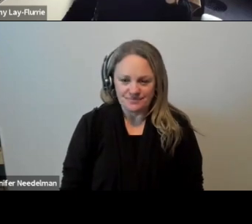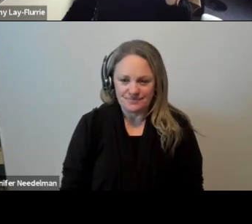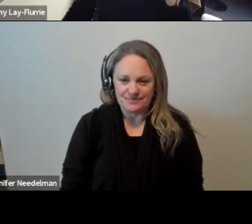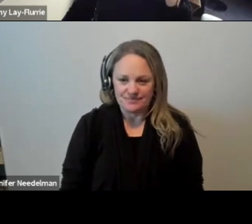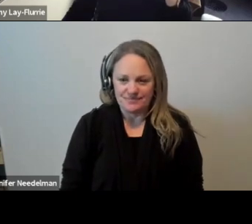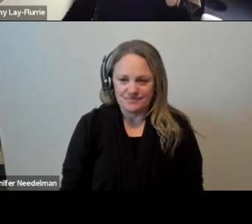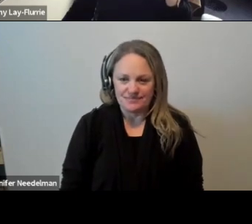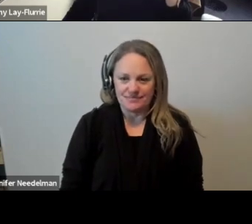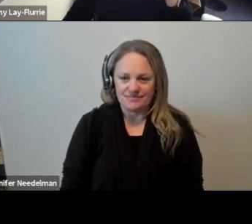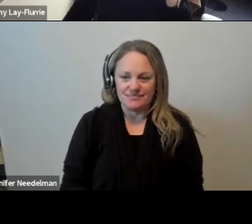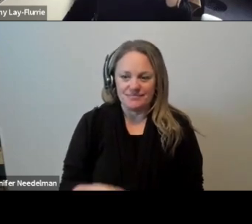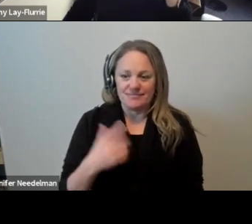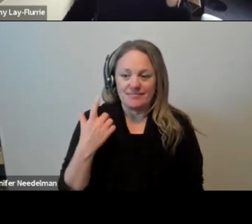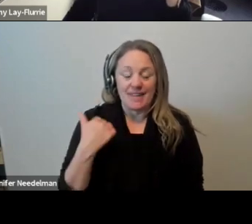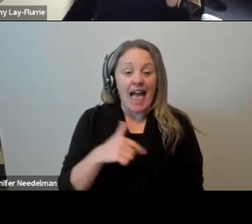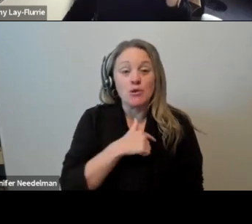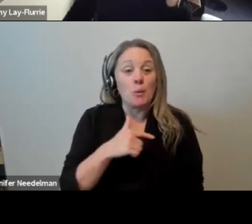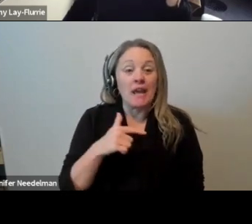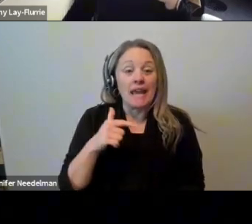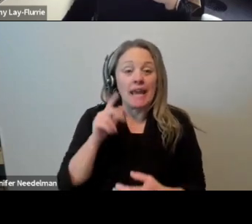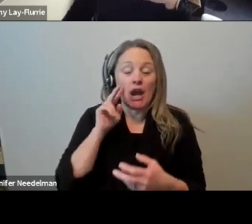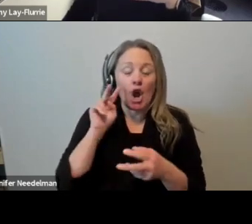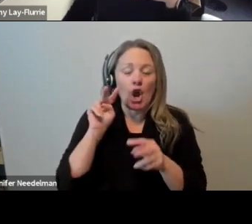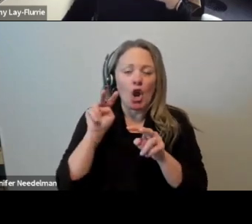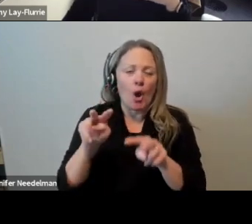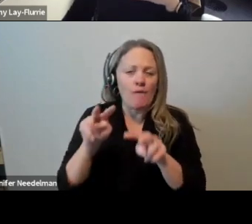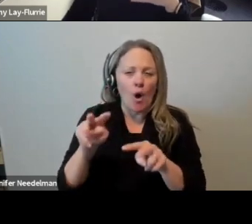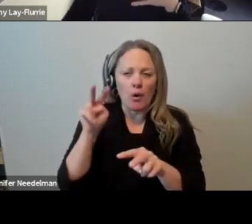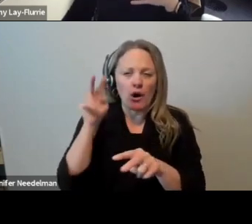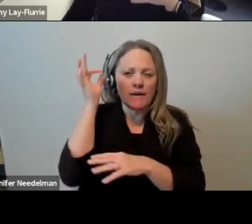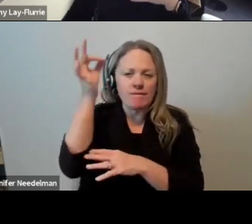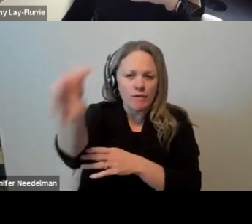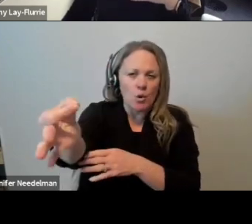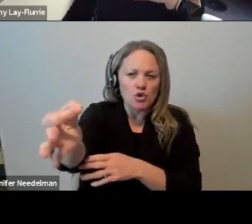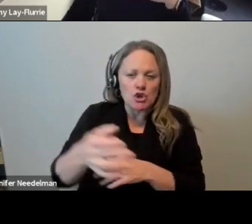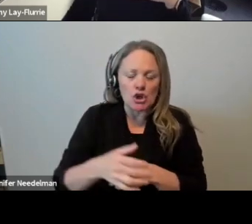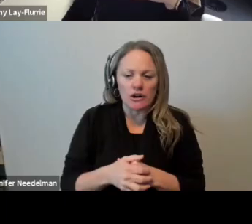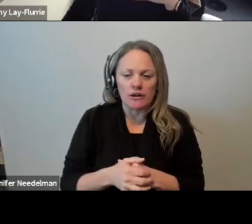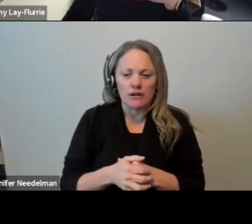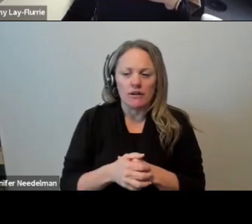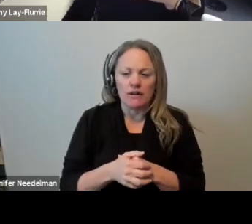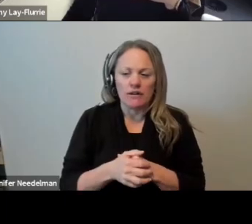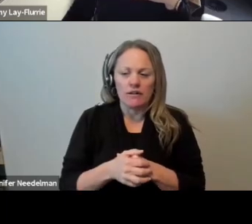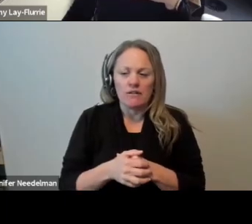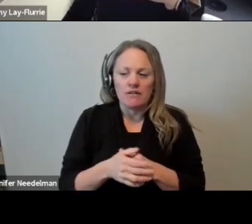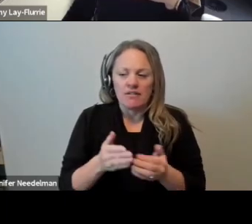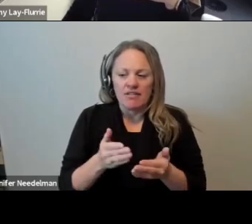As we look forward, I think this is where things become quite fascinating